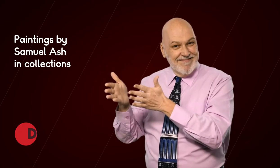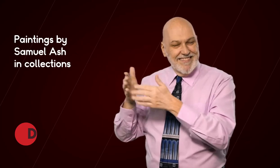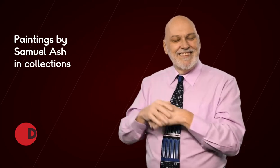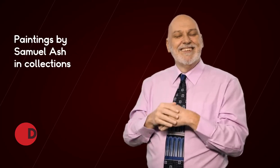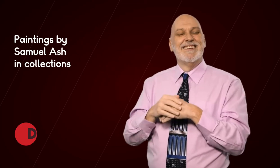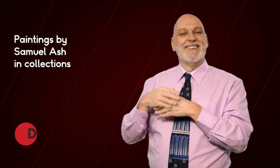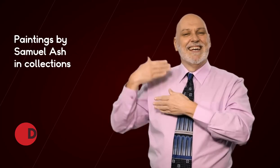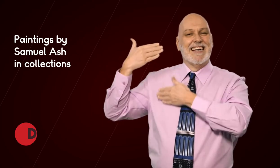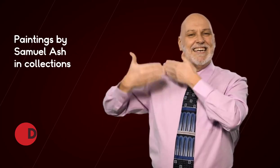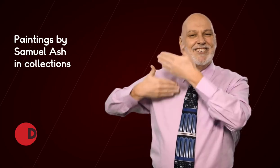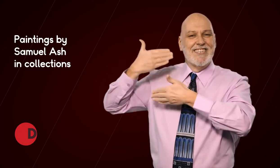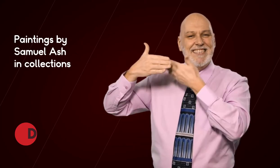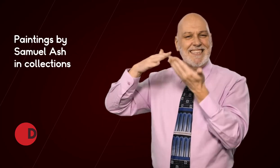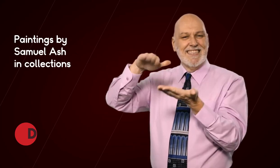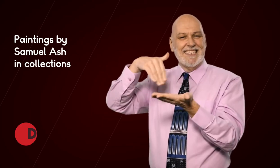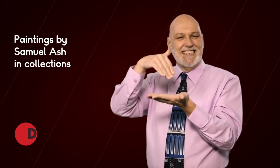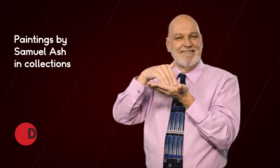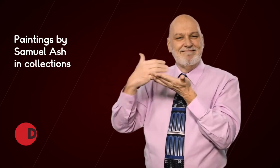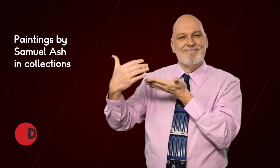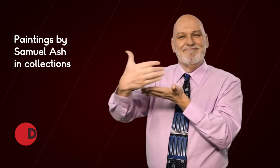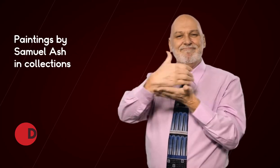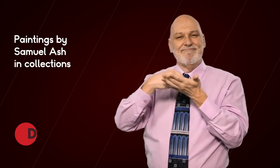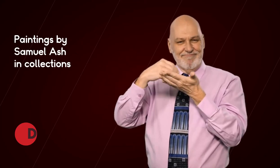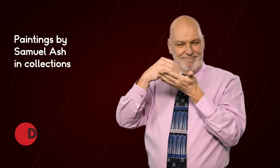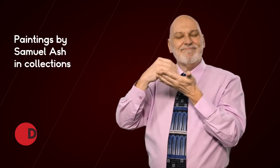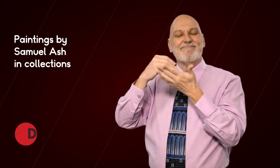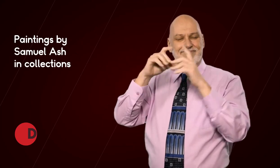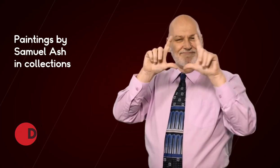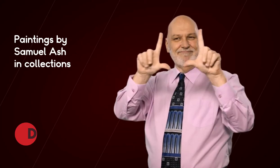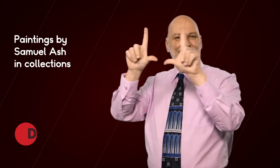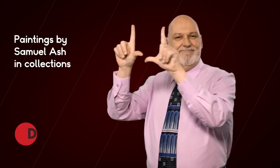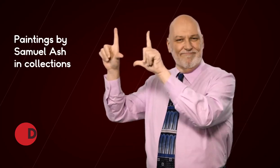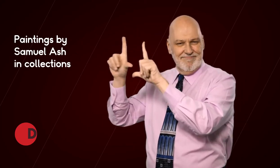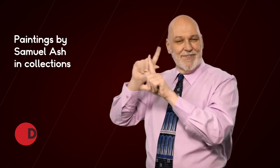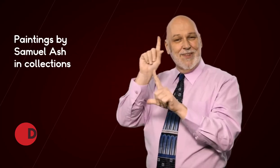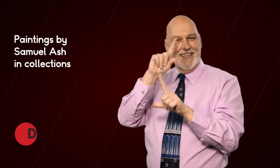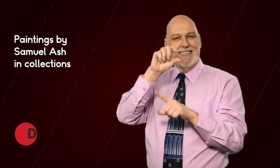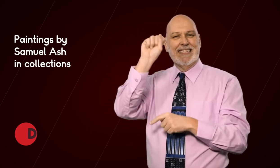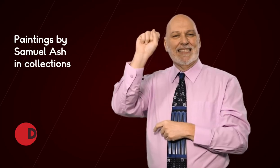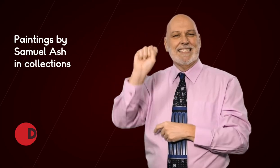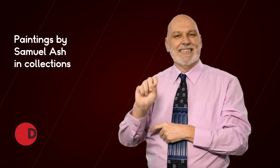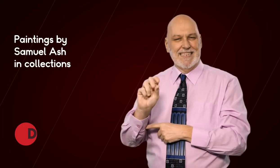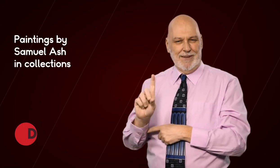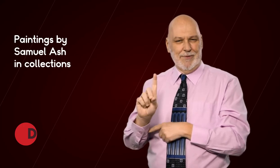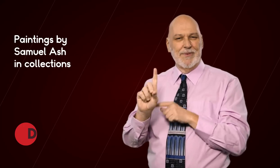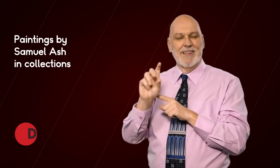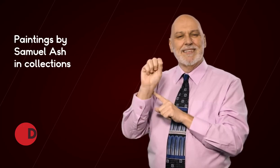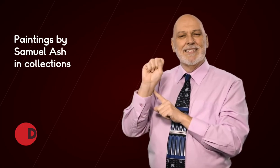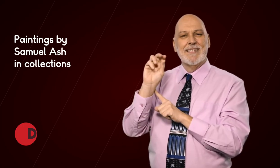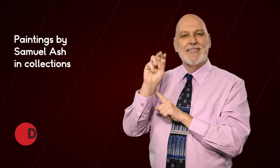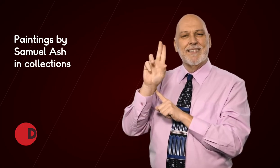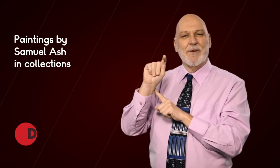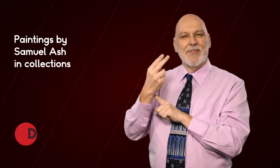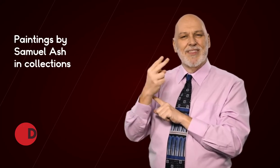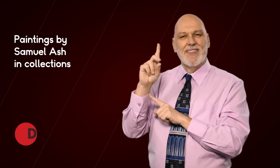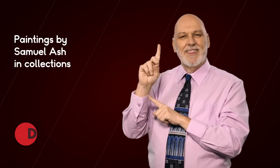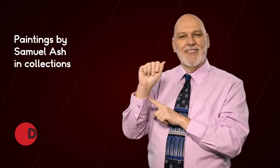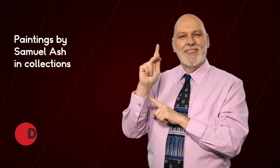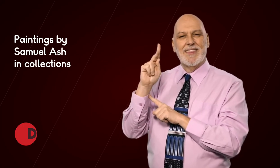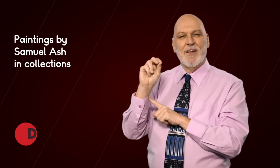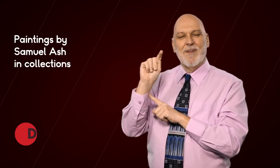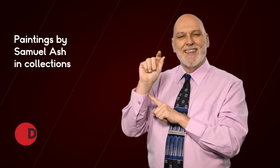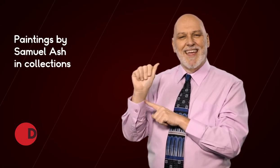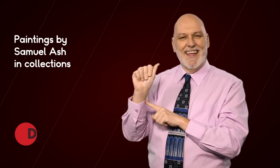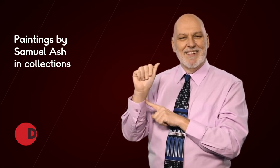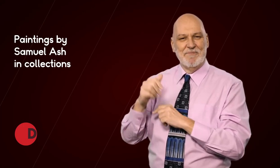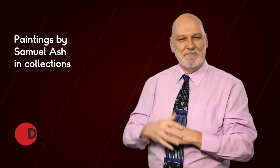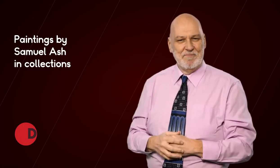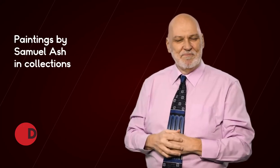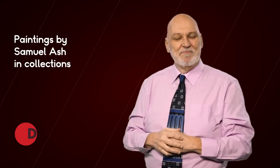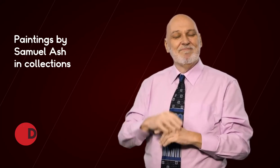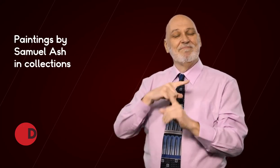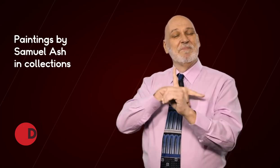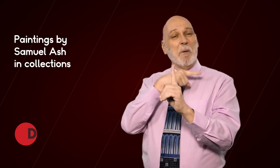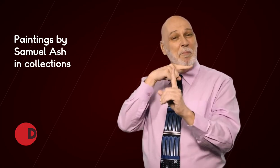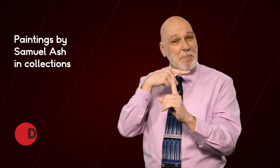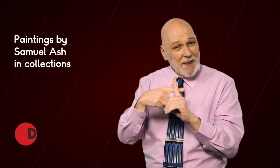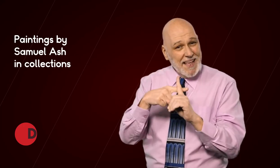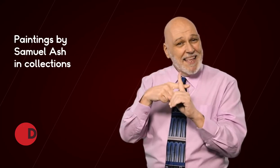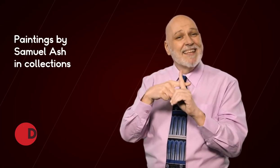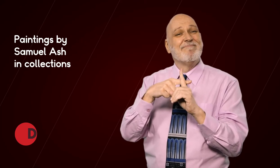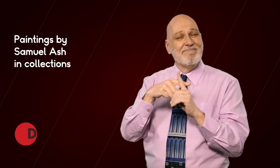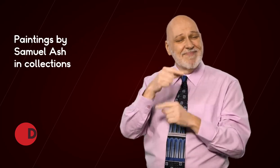The Heritage Center Collection in South Dakota and the